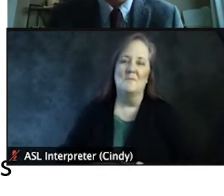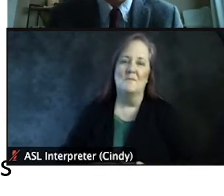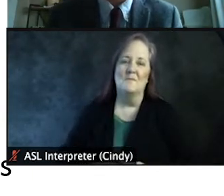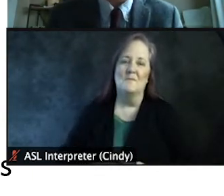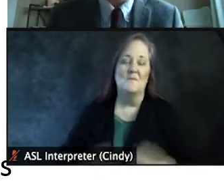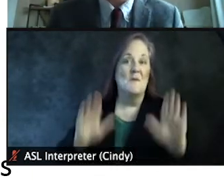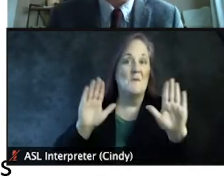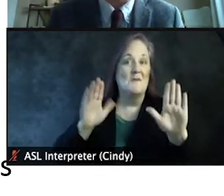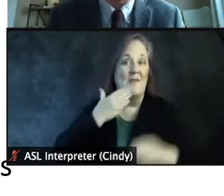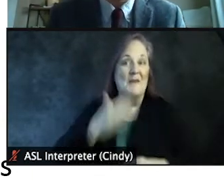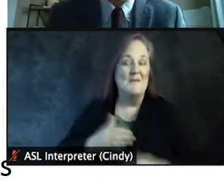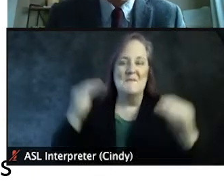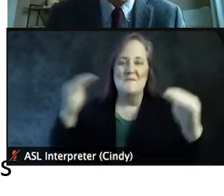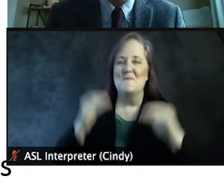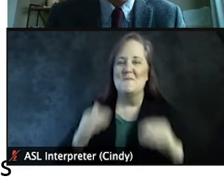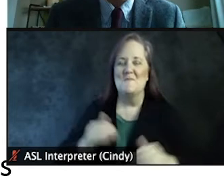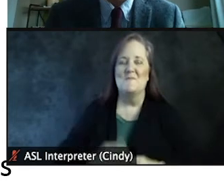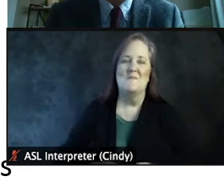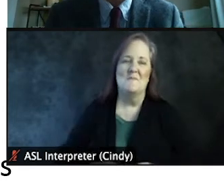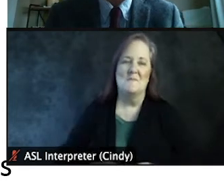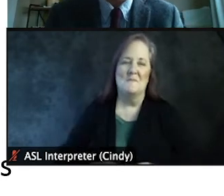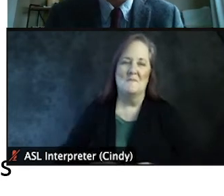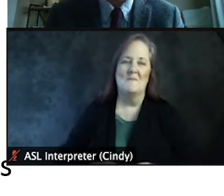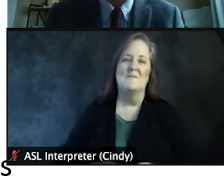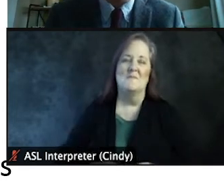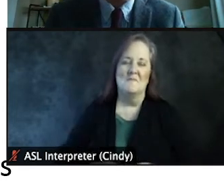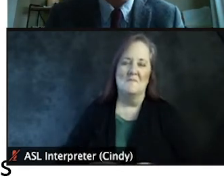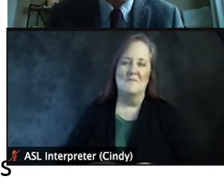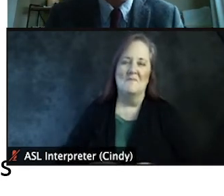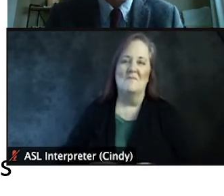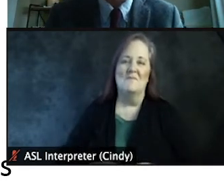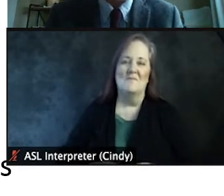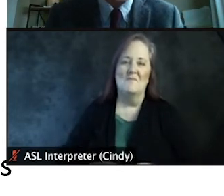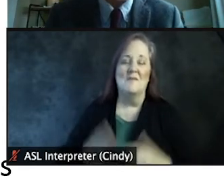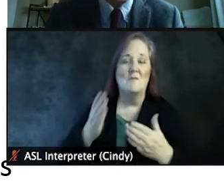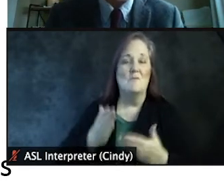And these questions are being discussed currently in the courts as well as in this initiative.